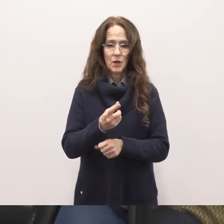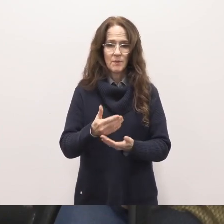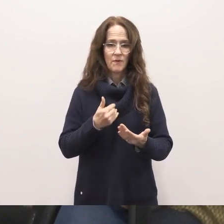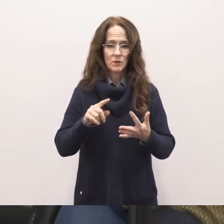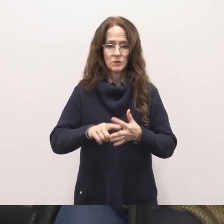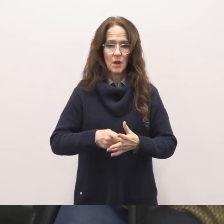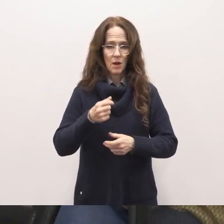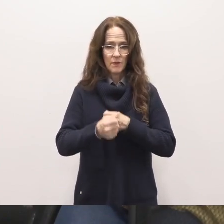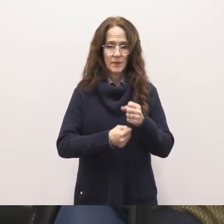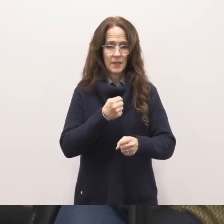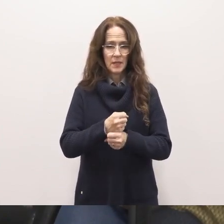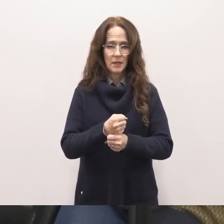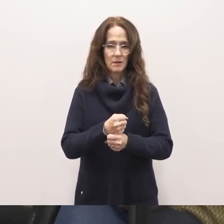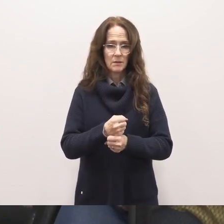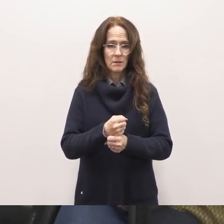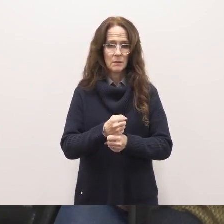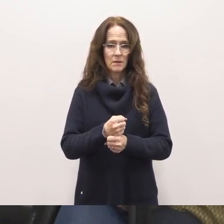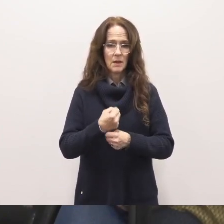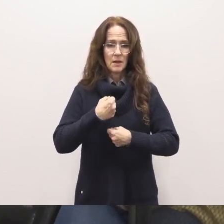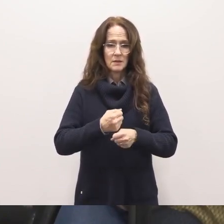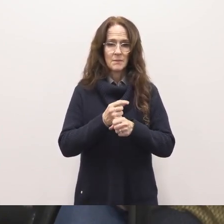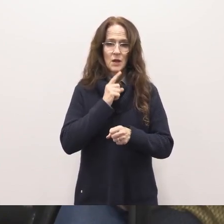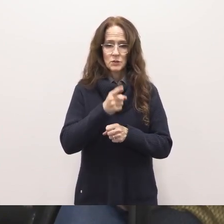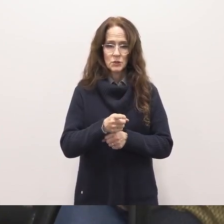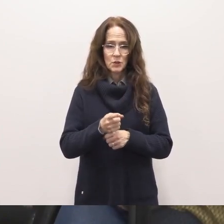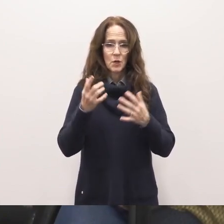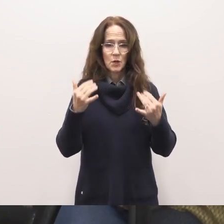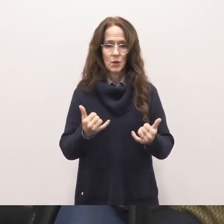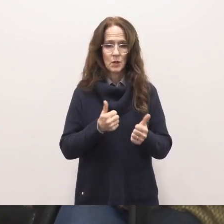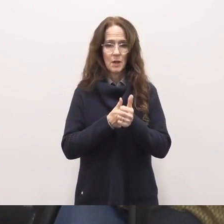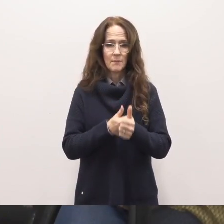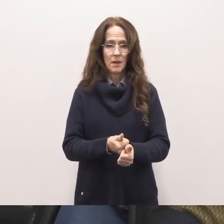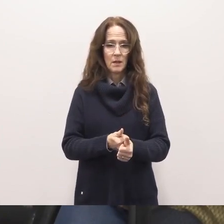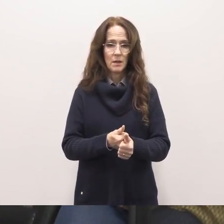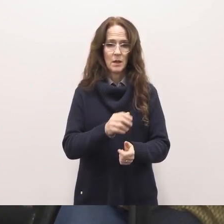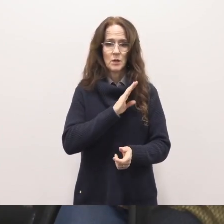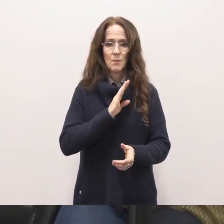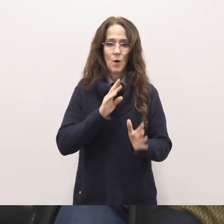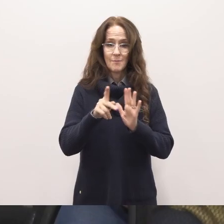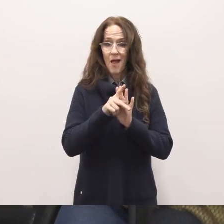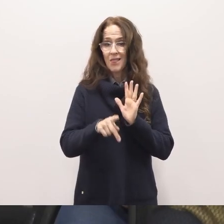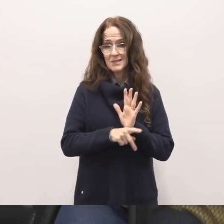the year to ensure that they are currently compliant, and also your board policy, because the,